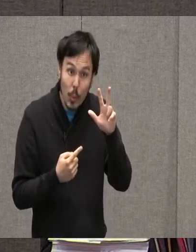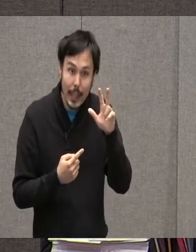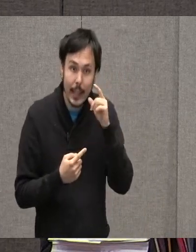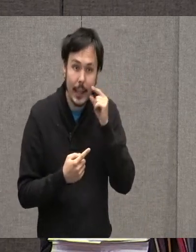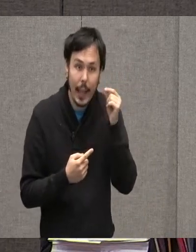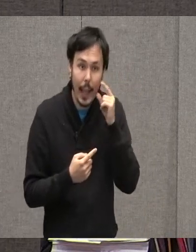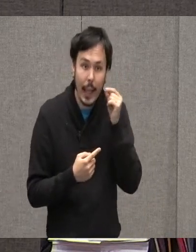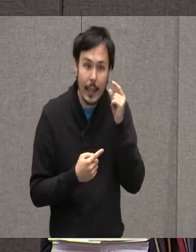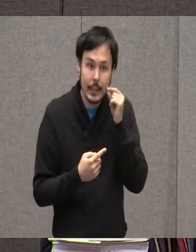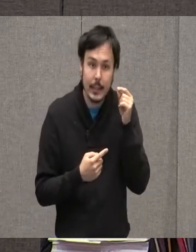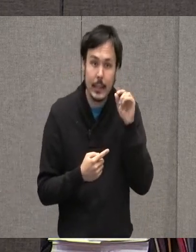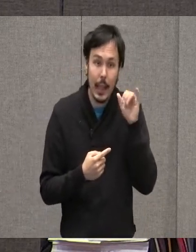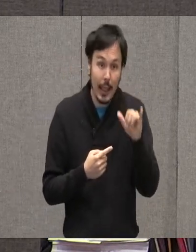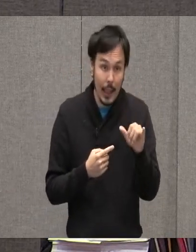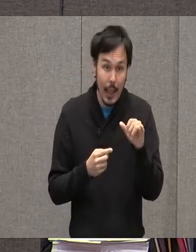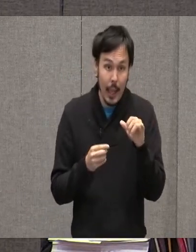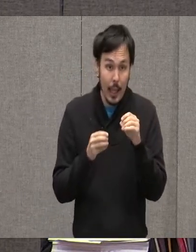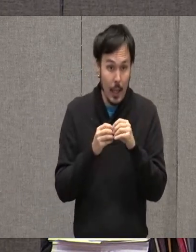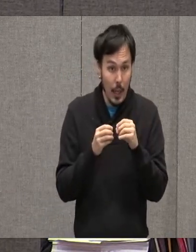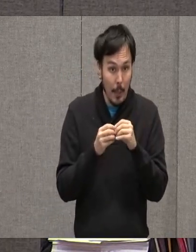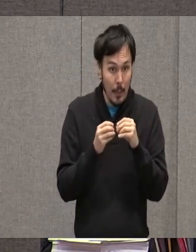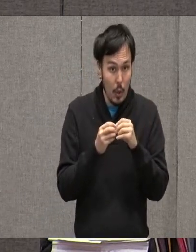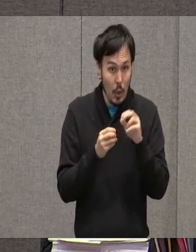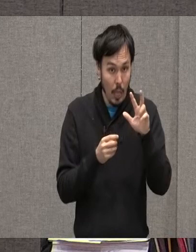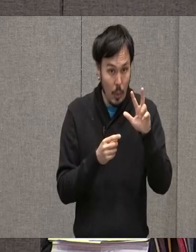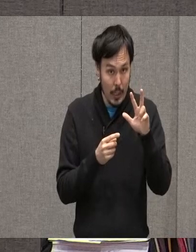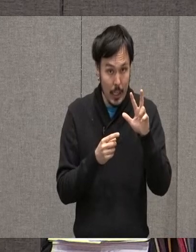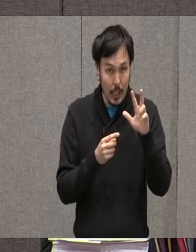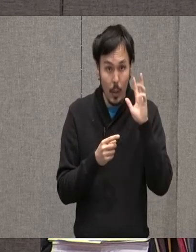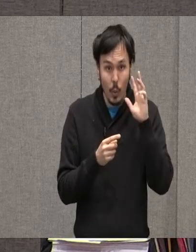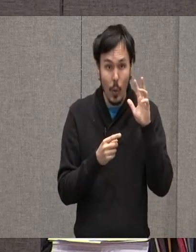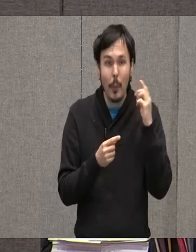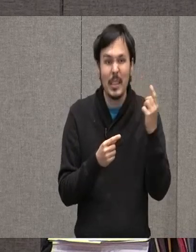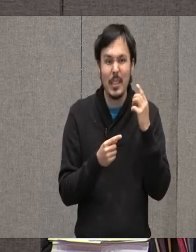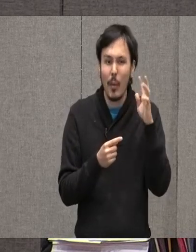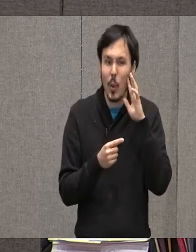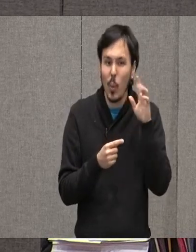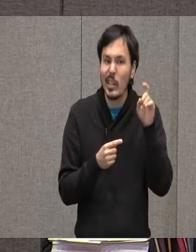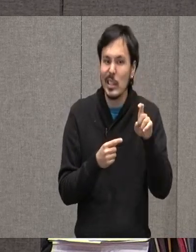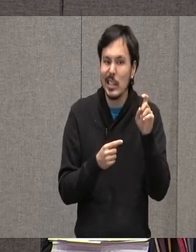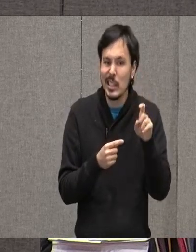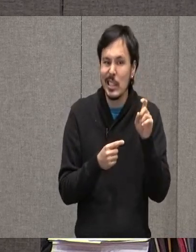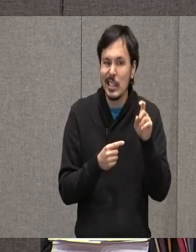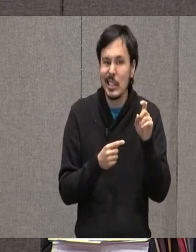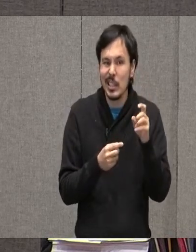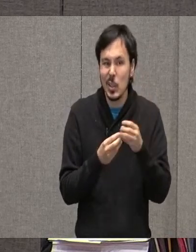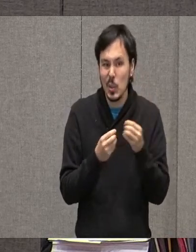Is that number quantity three gonna be something that we're gonna need to solve this question,